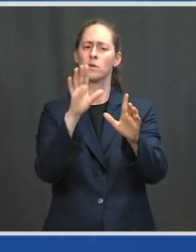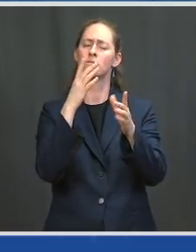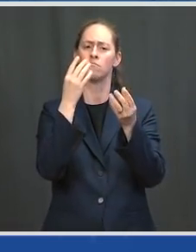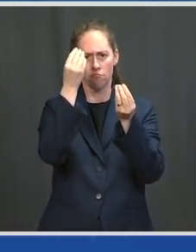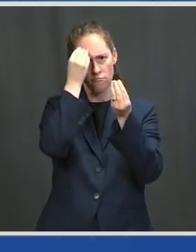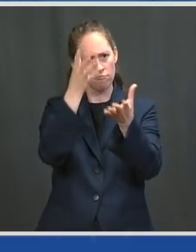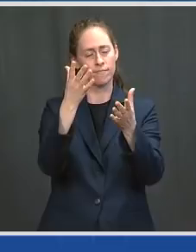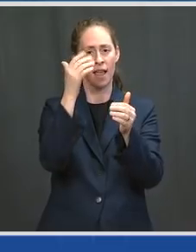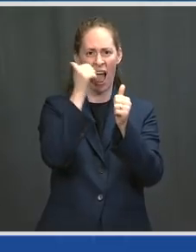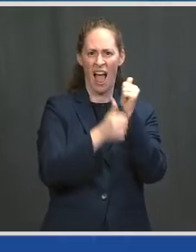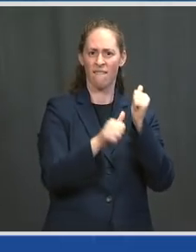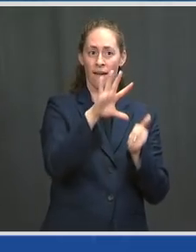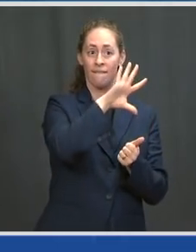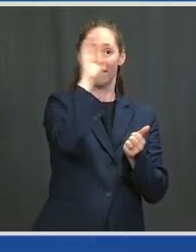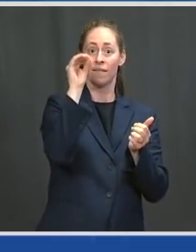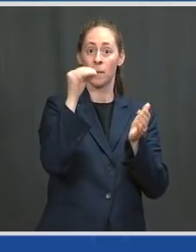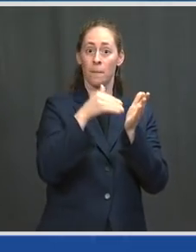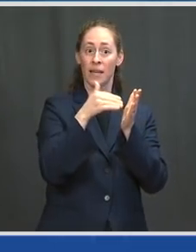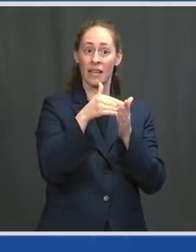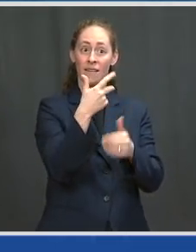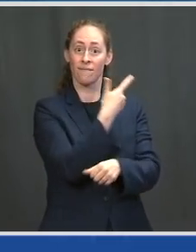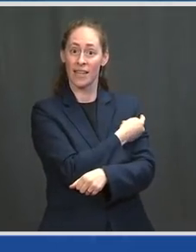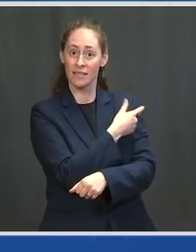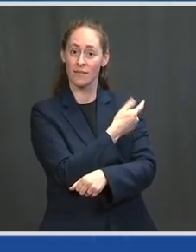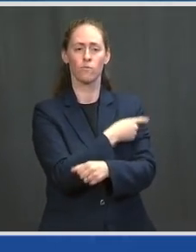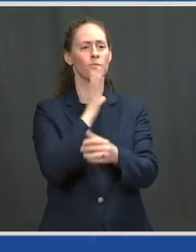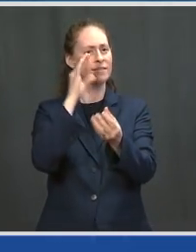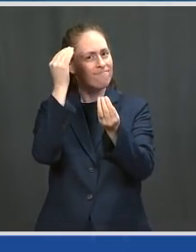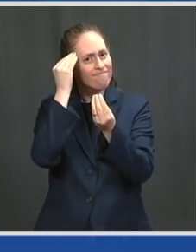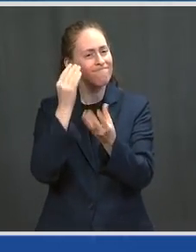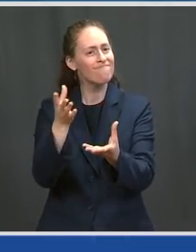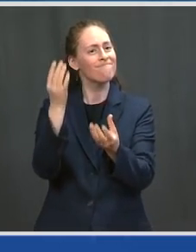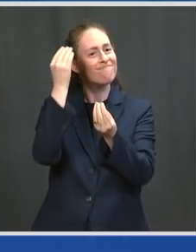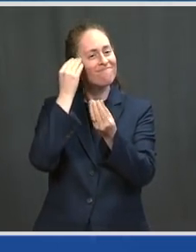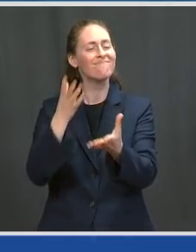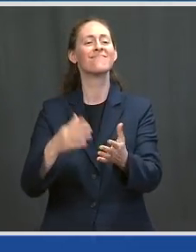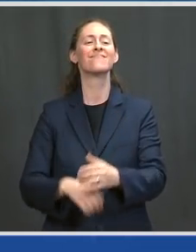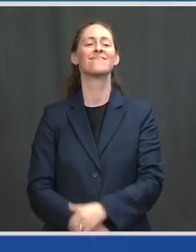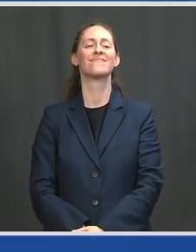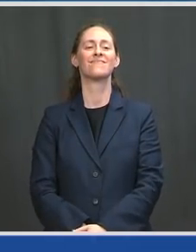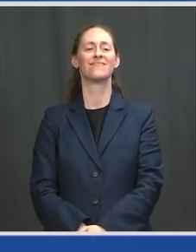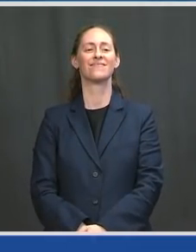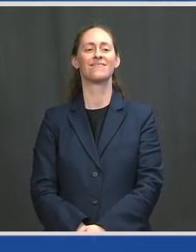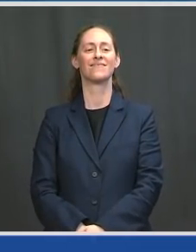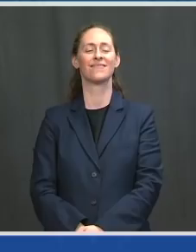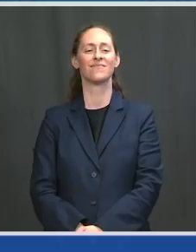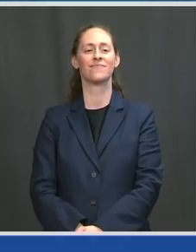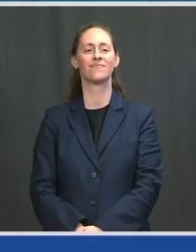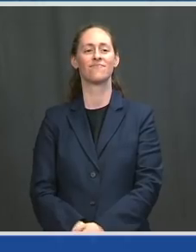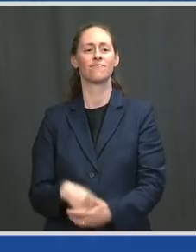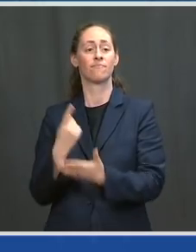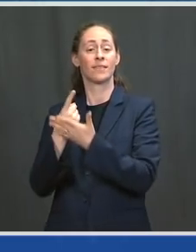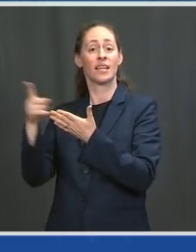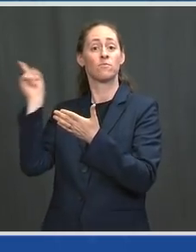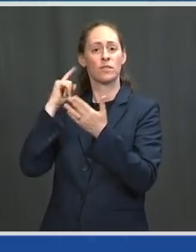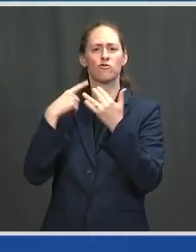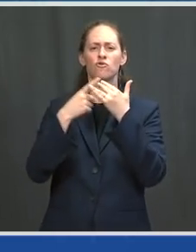Last week, I launched a new phase of our vaccination program. At that time, I set two new goals for our country: